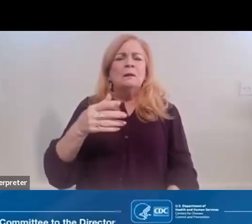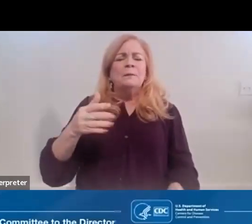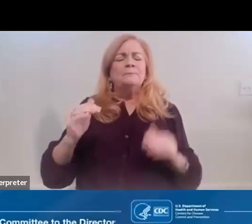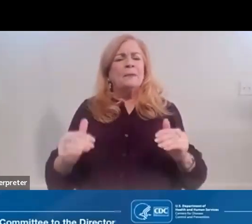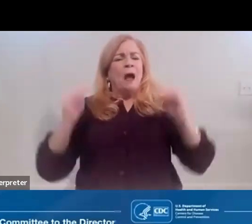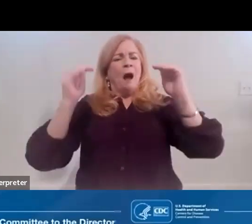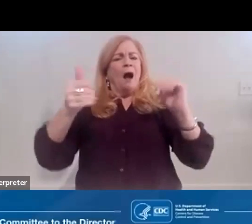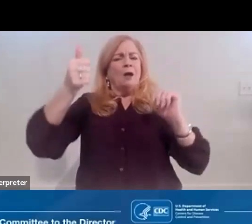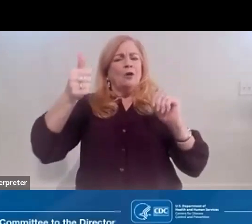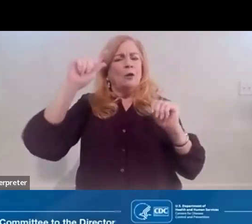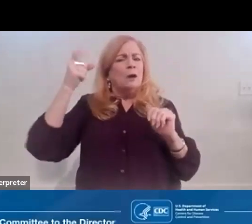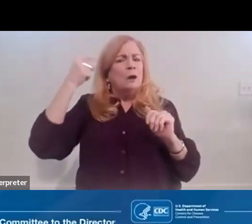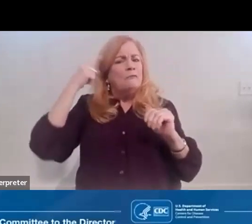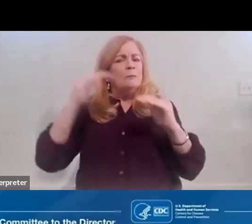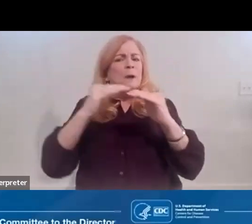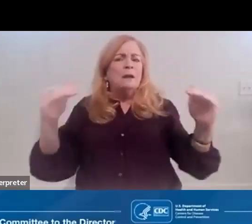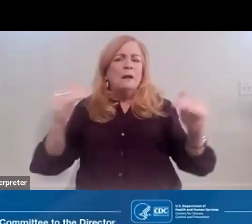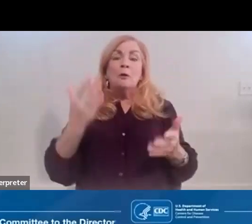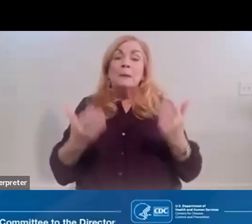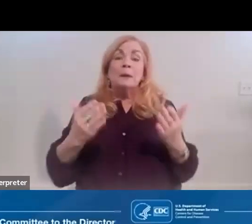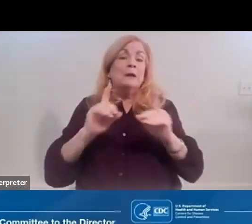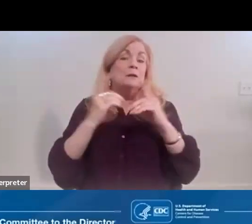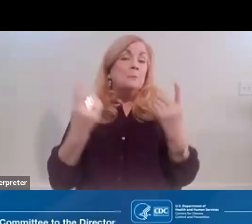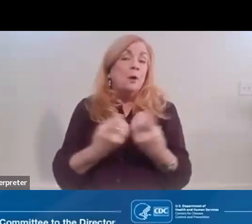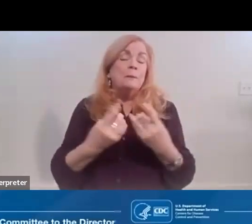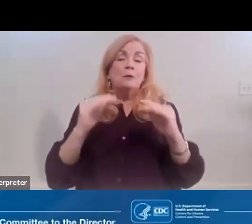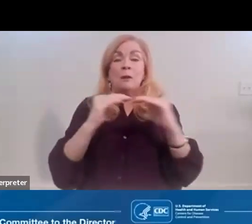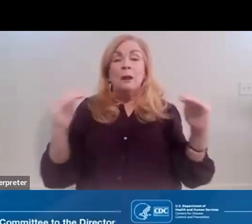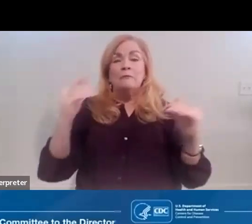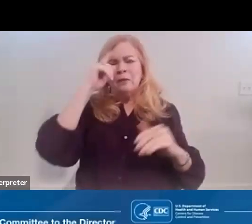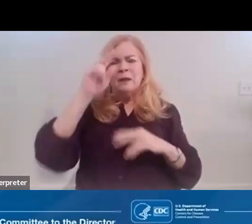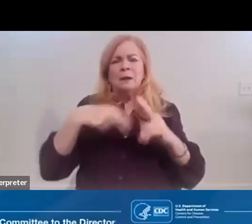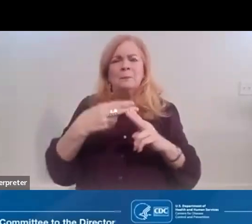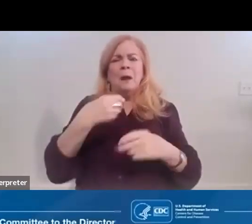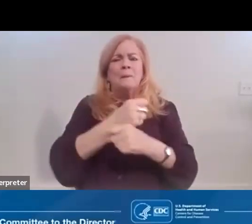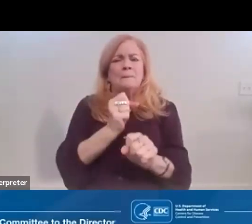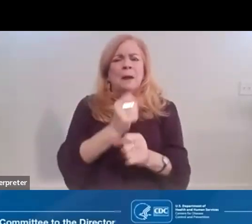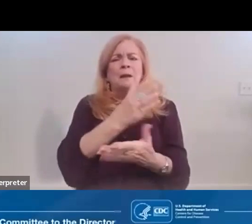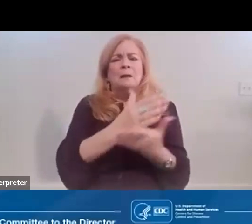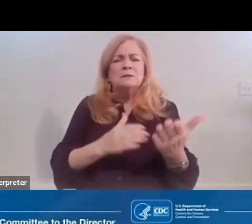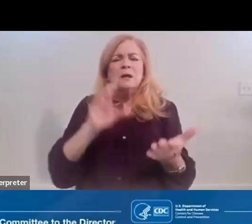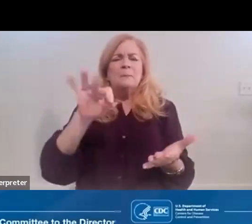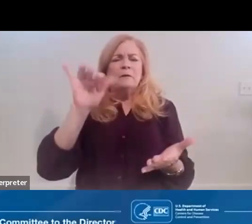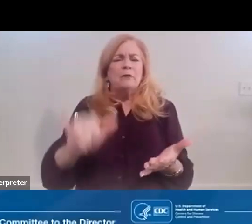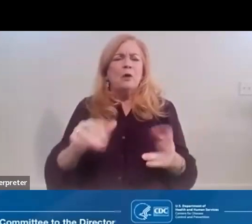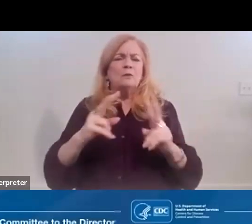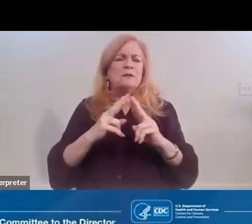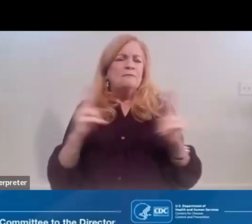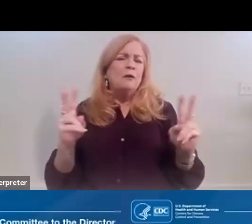you know, perhaps even departmental level thinking about, you know, making some of those very explicit agreements.